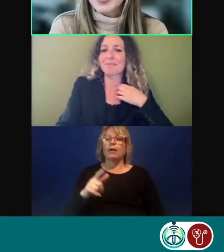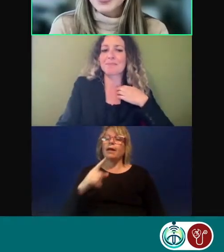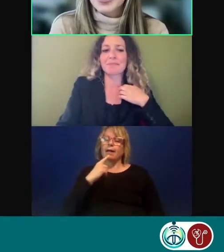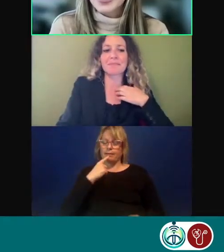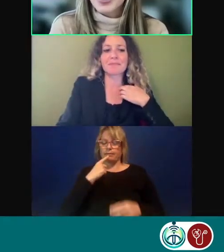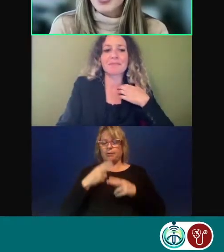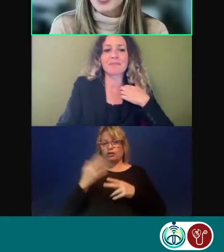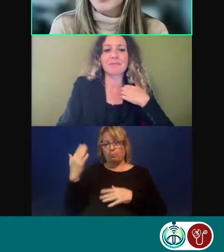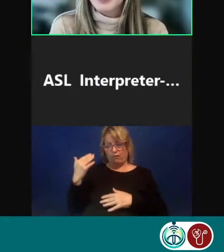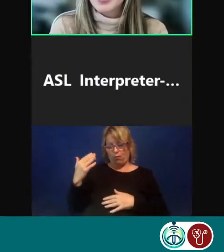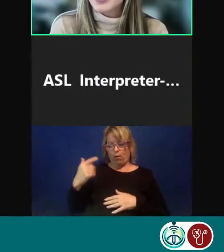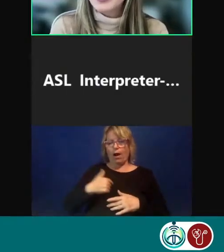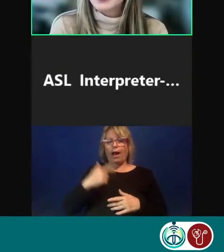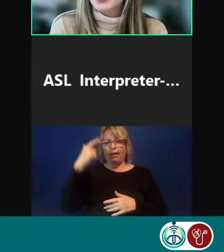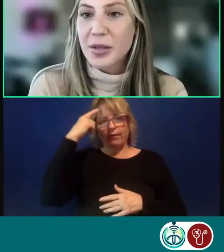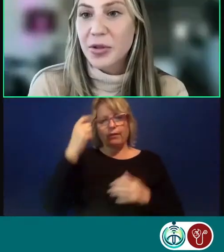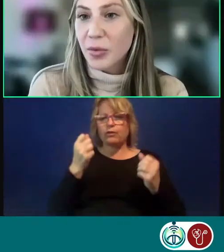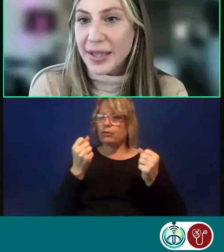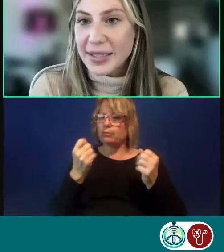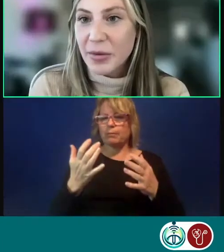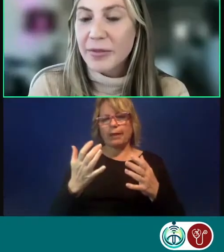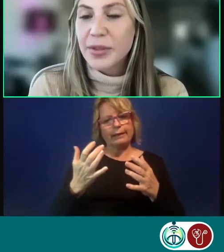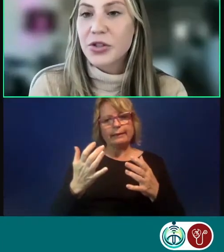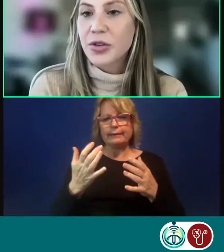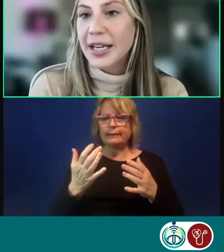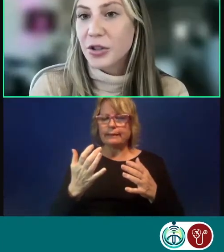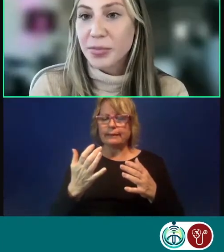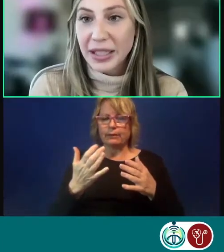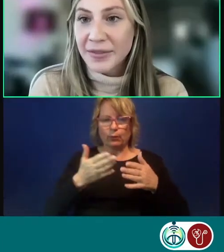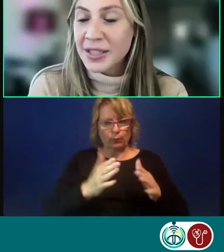I think that there are very many stereotypical ways that we've been trained or believed.